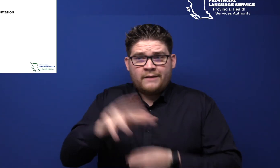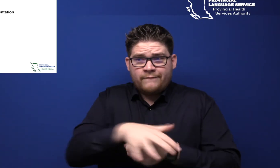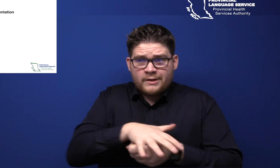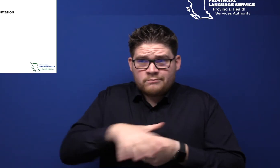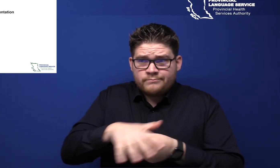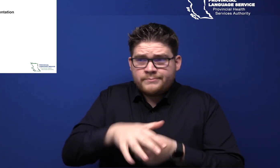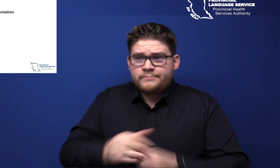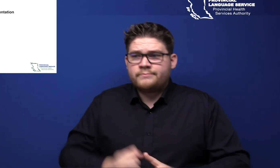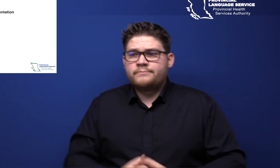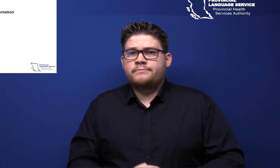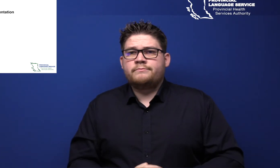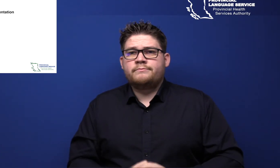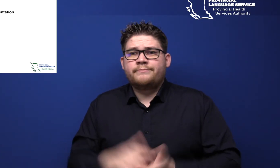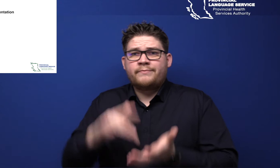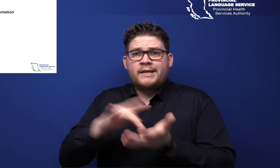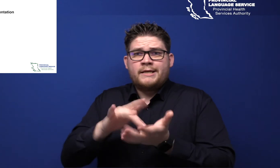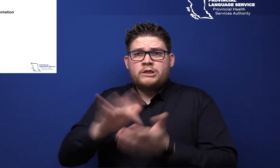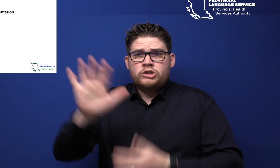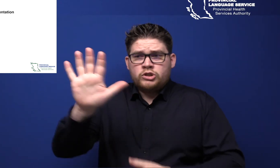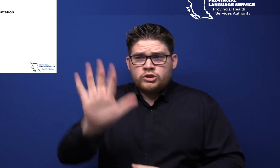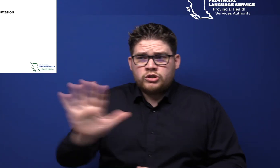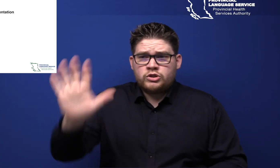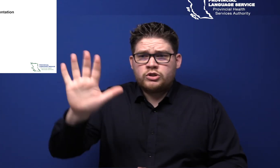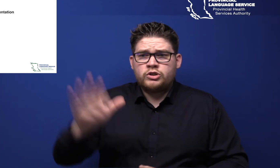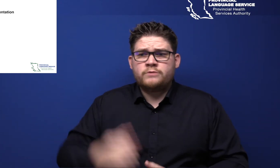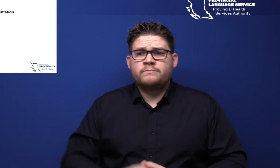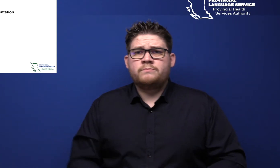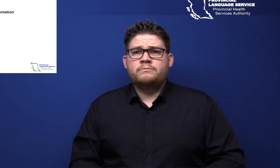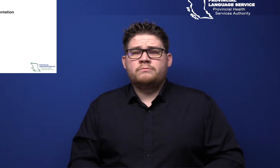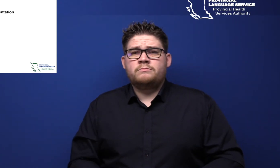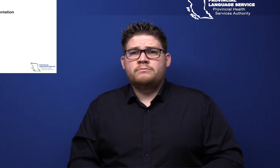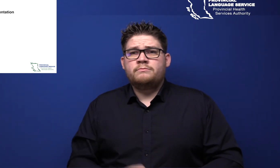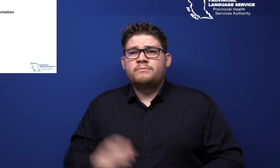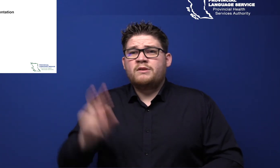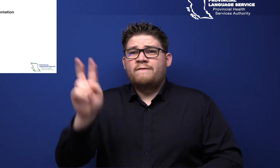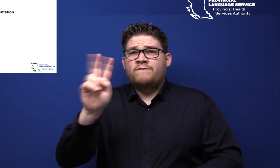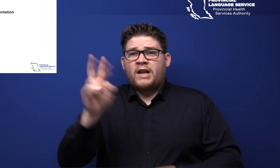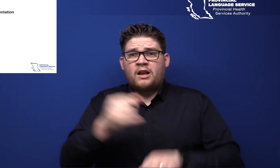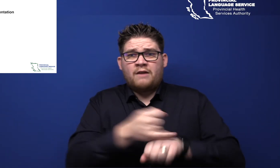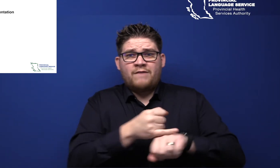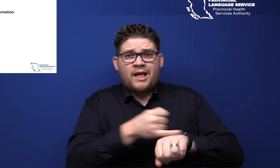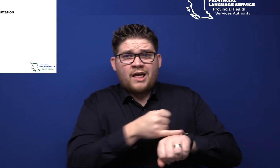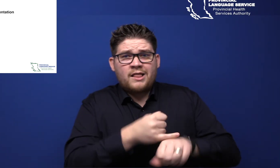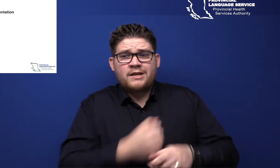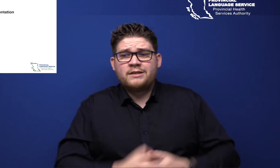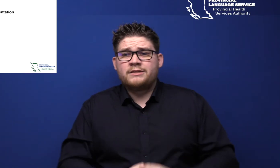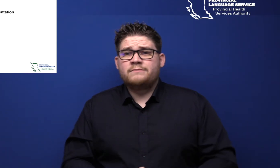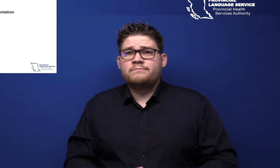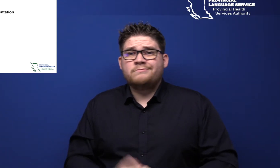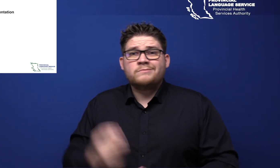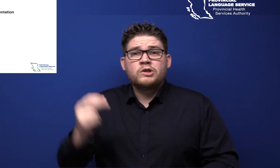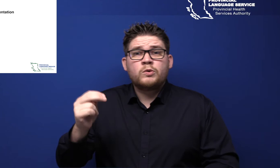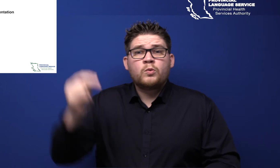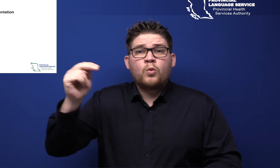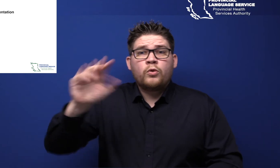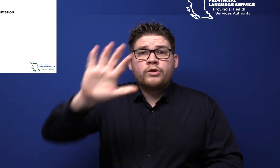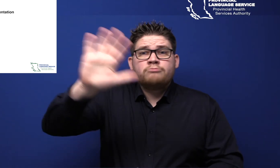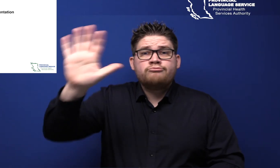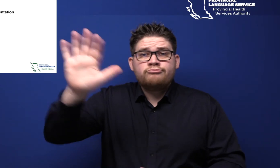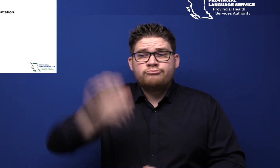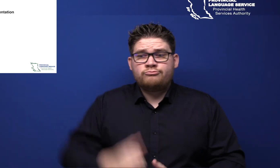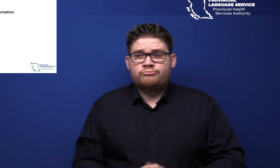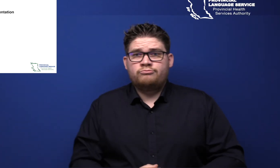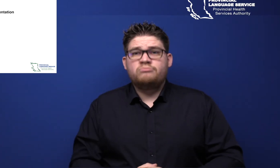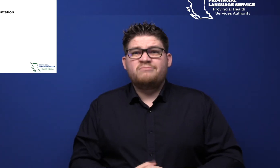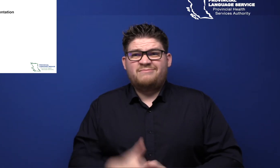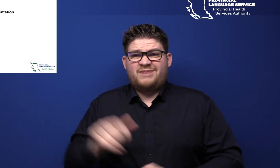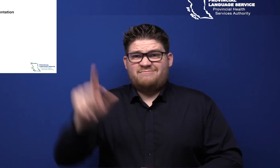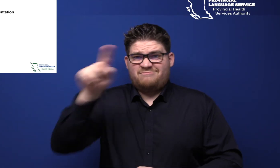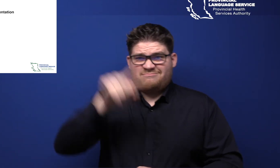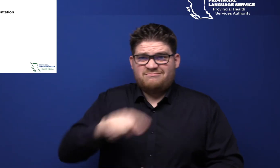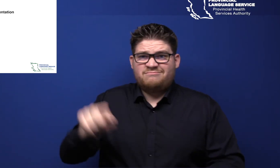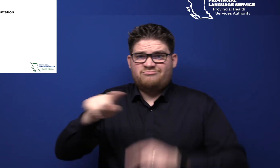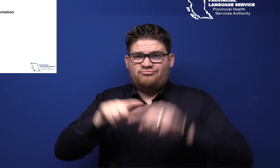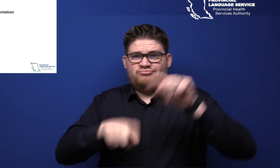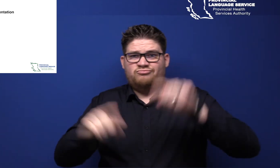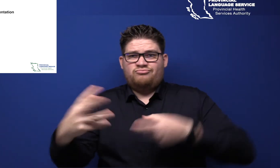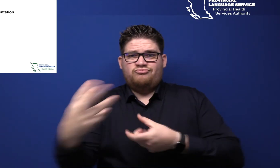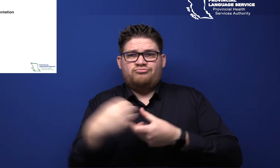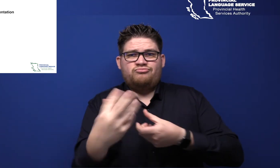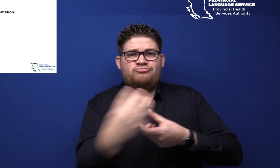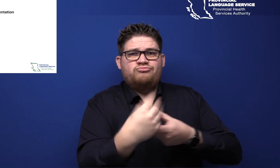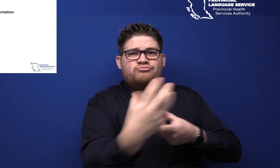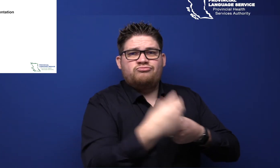WE WANTED PEOPLE IN VANCOUVER AREA, CENTRAL AREA, VANCOUVER ISLAND, NORTHERN AREAS AS WELL.